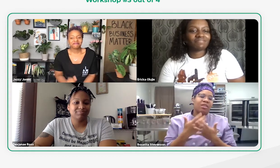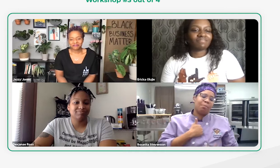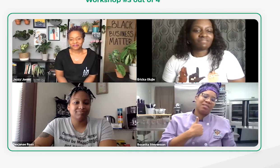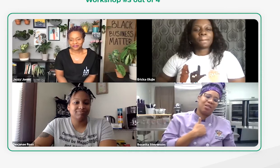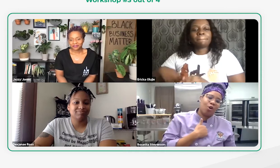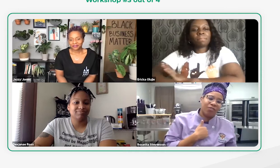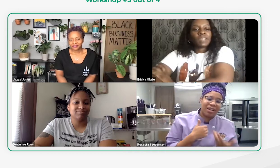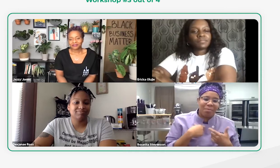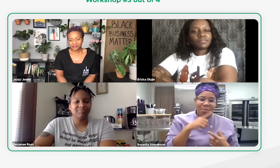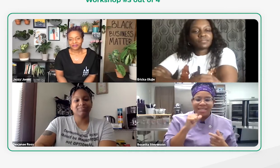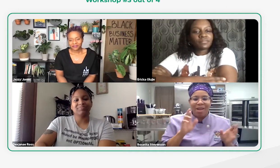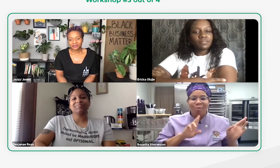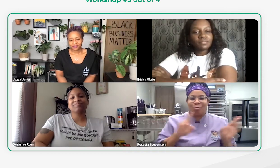Jazzy Got it. Rosetta I do things by myself and I'm